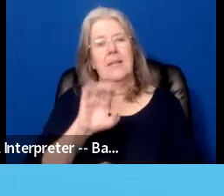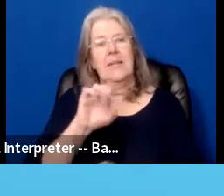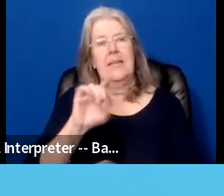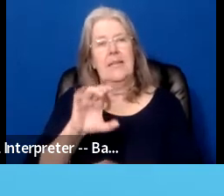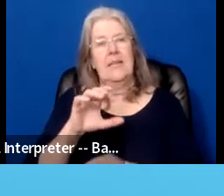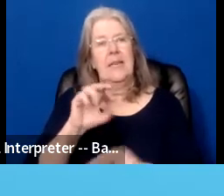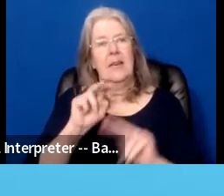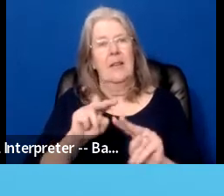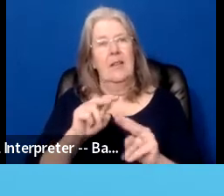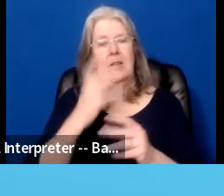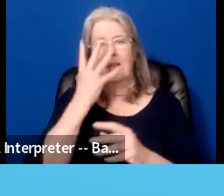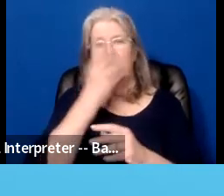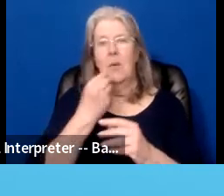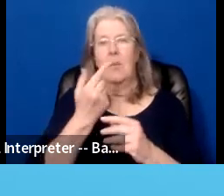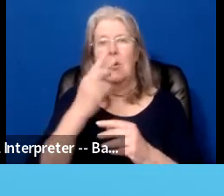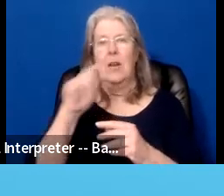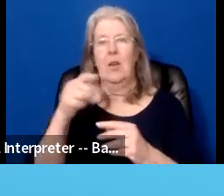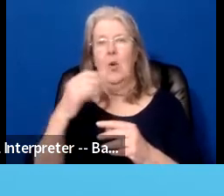and and share them tomorrow, and then I thought